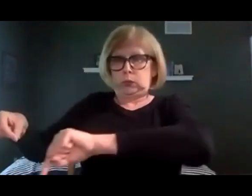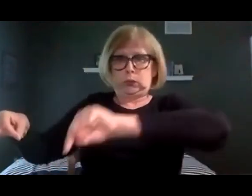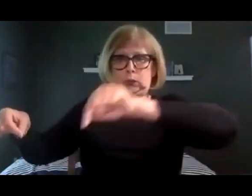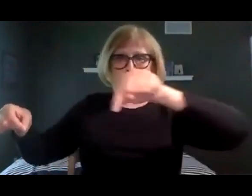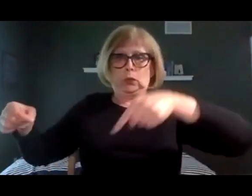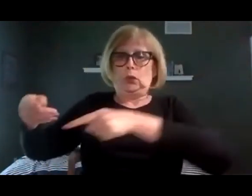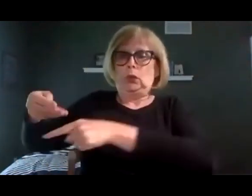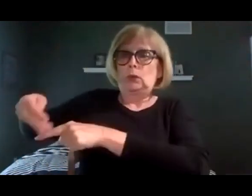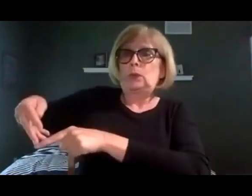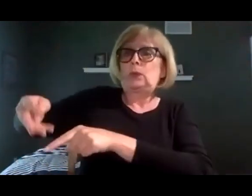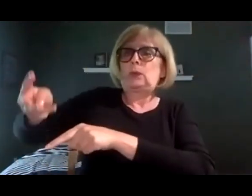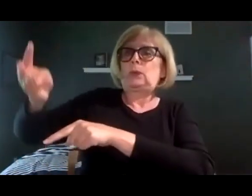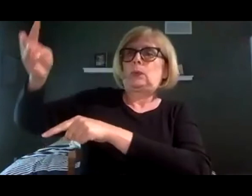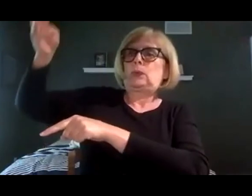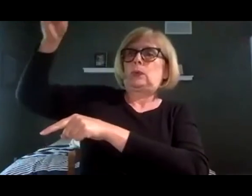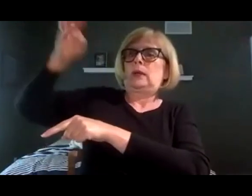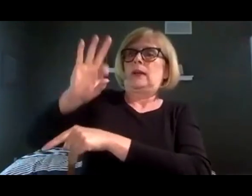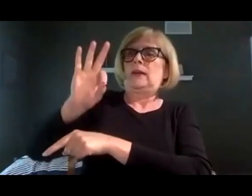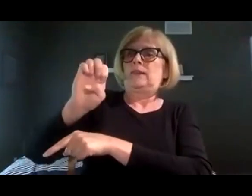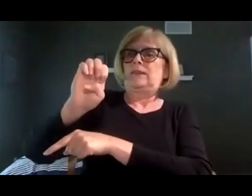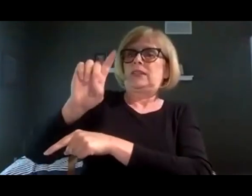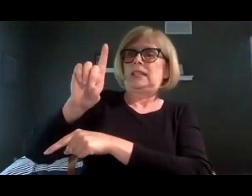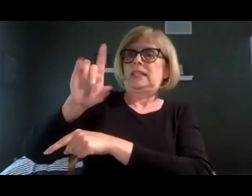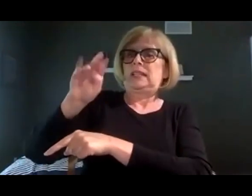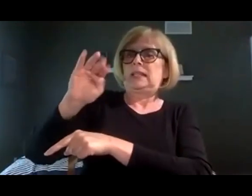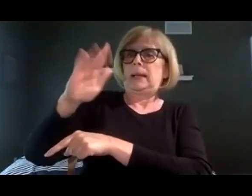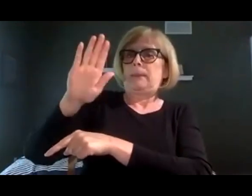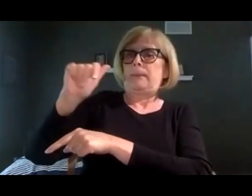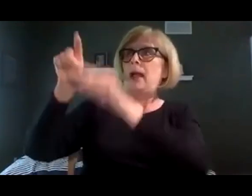That's how Moriah gets food.